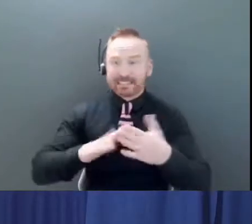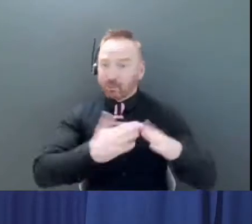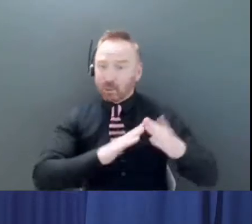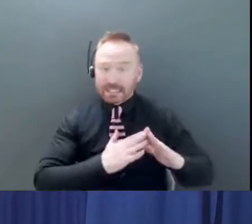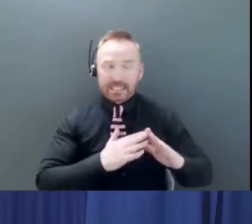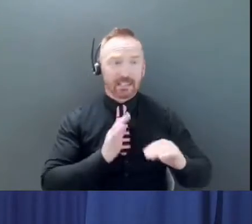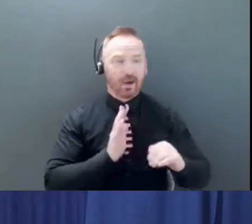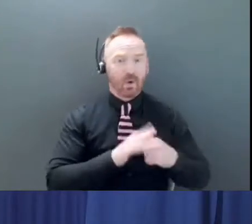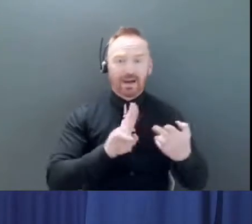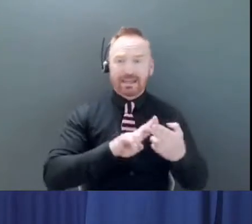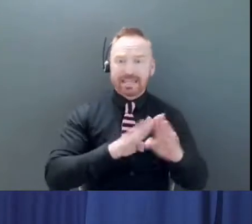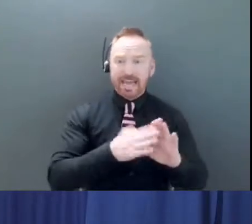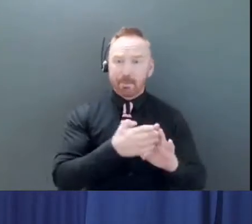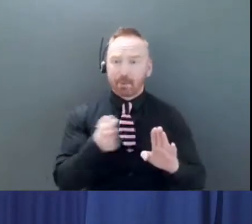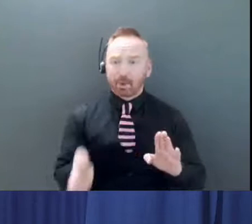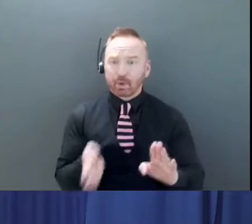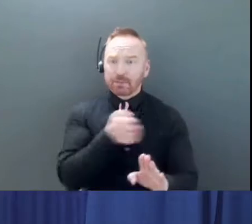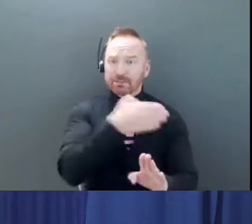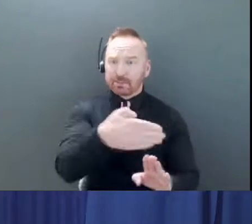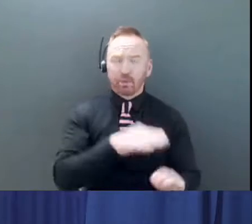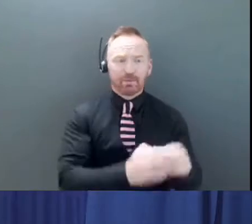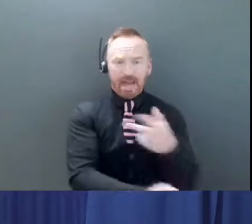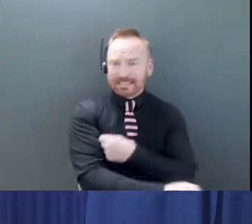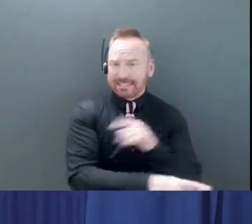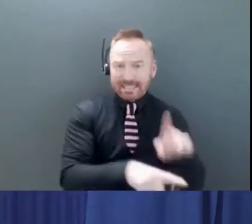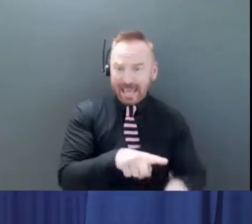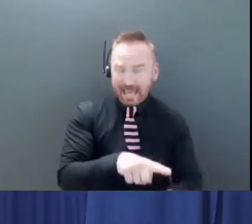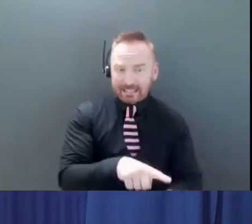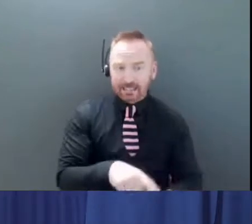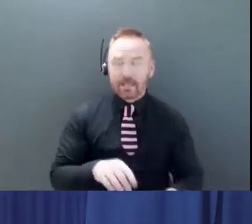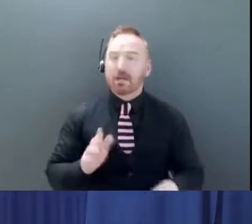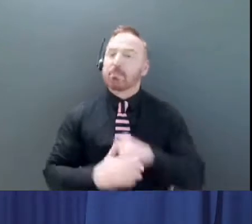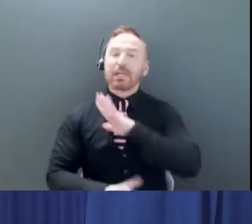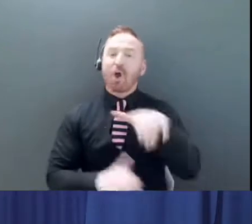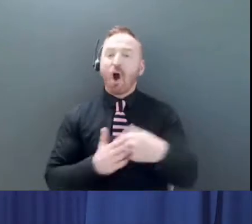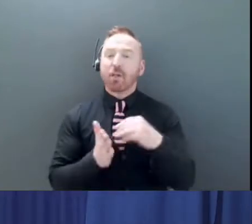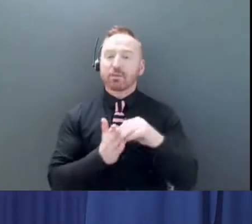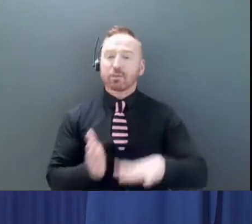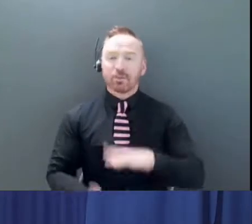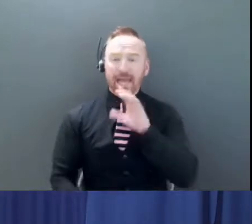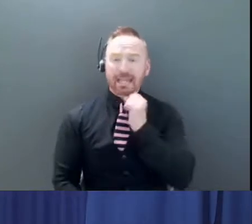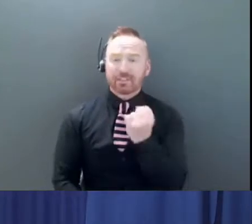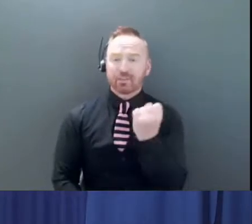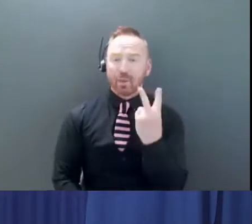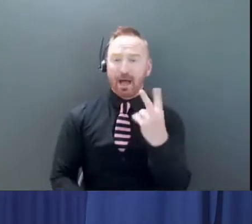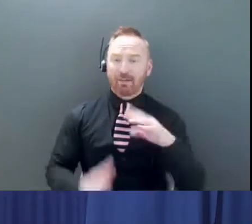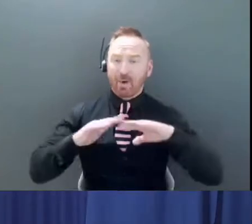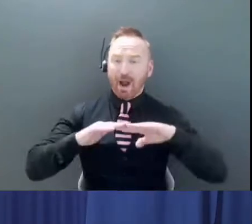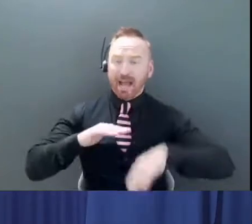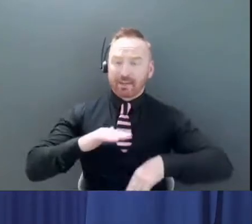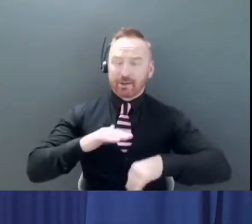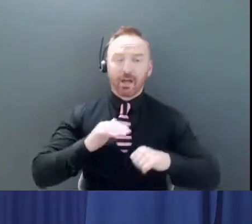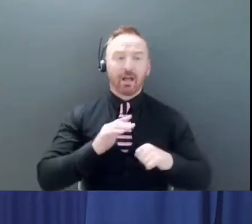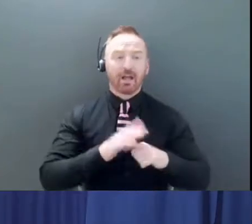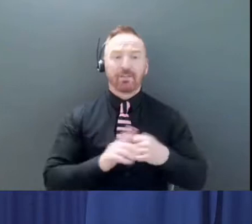are returning to school early learning and childcare programs this month. Through the tremendous efforts